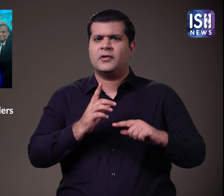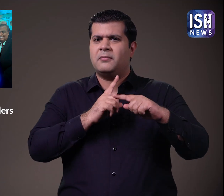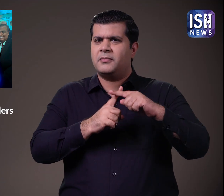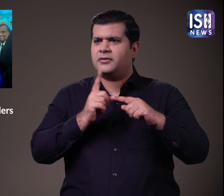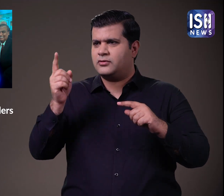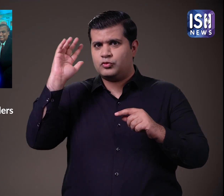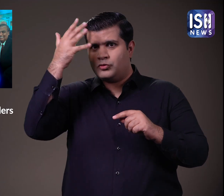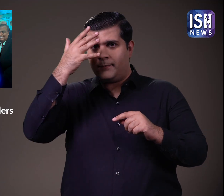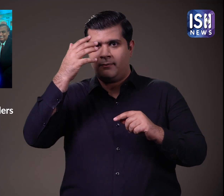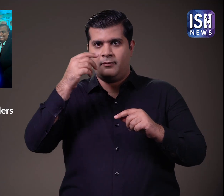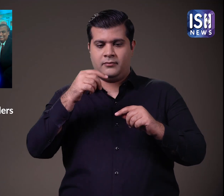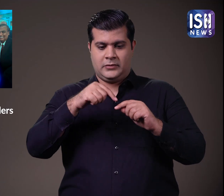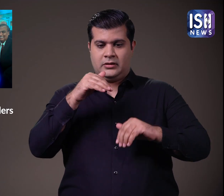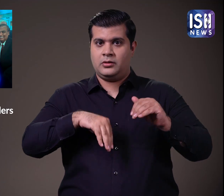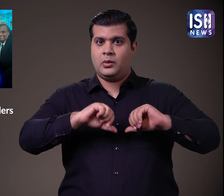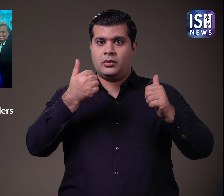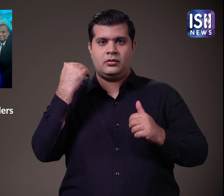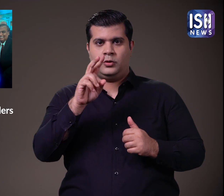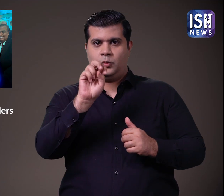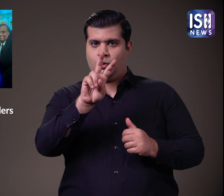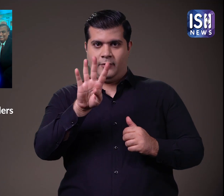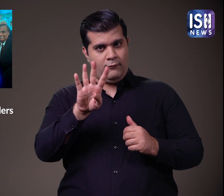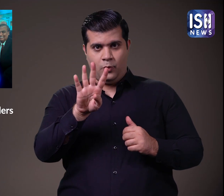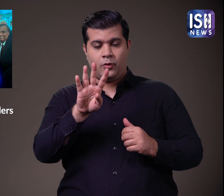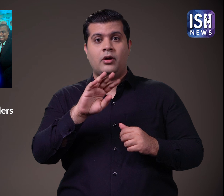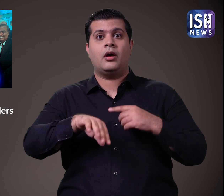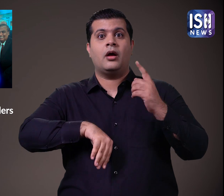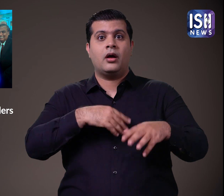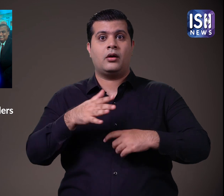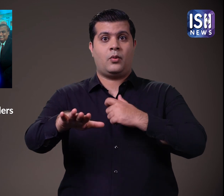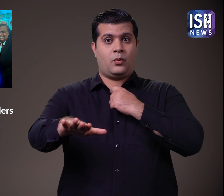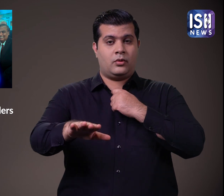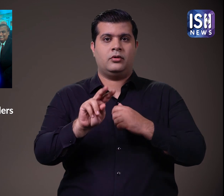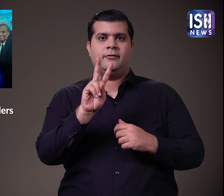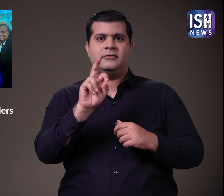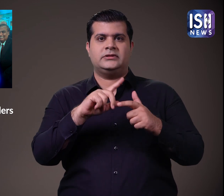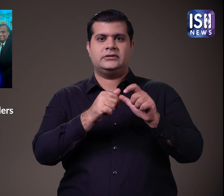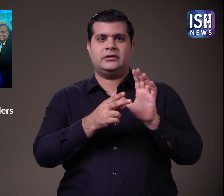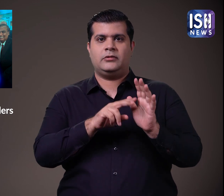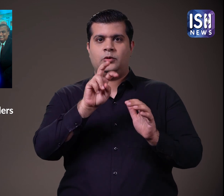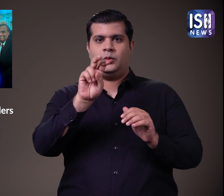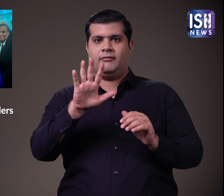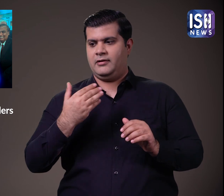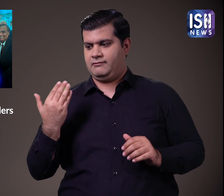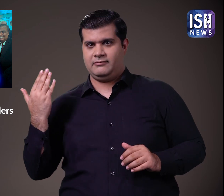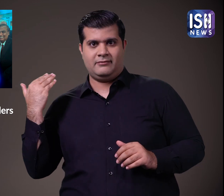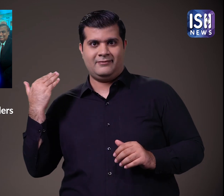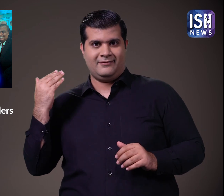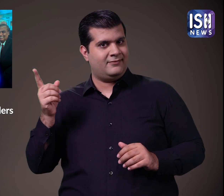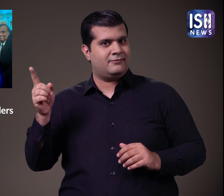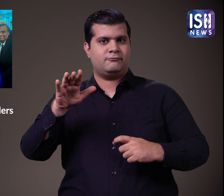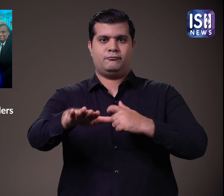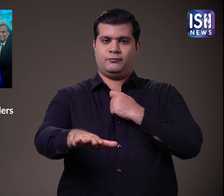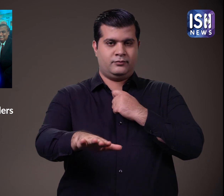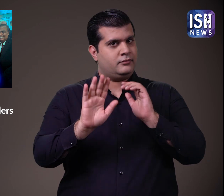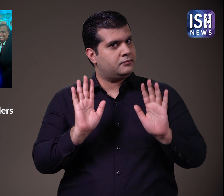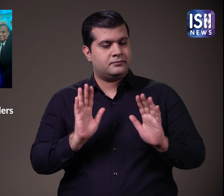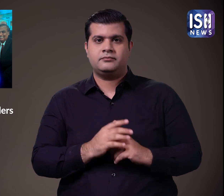Though Trump won the elections last year, he took oath on 20th January 2025.